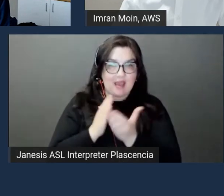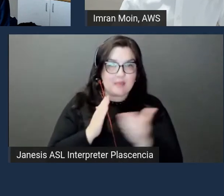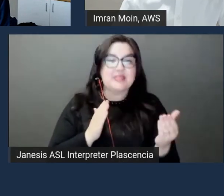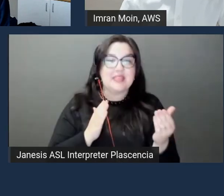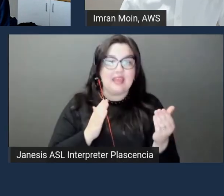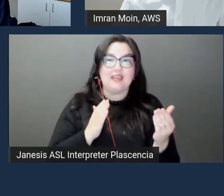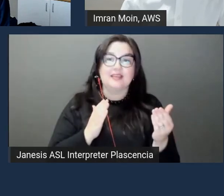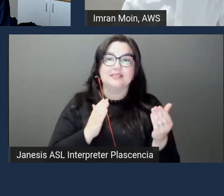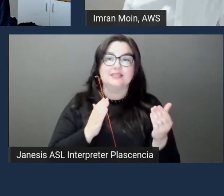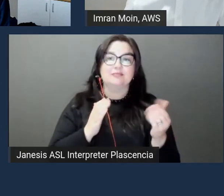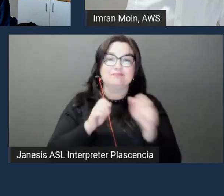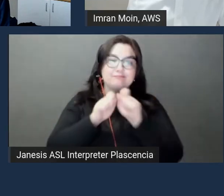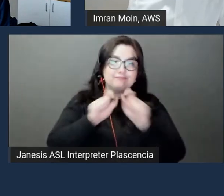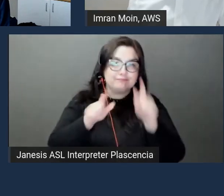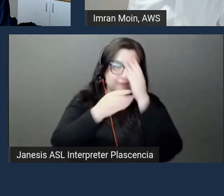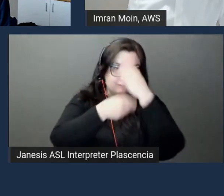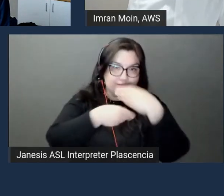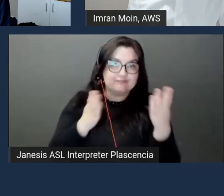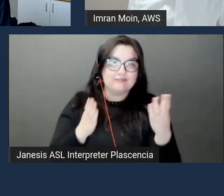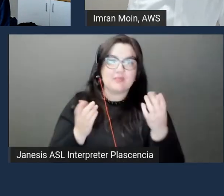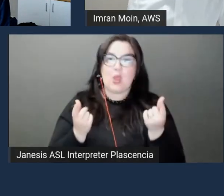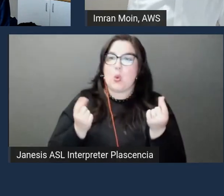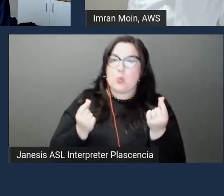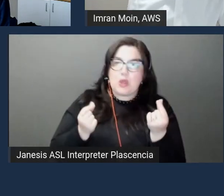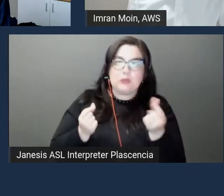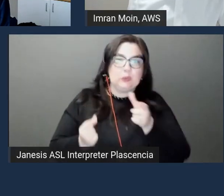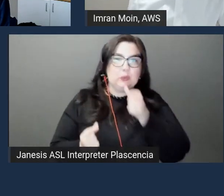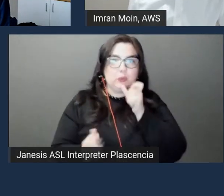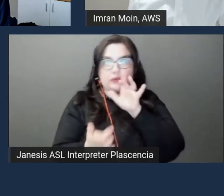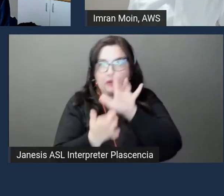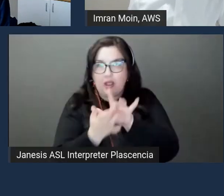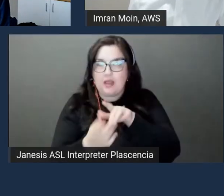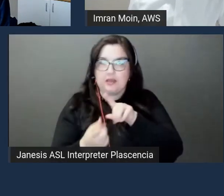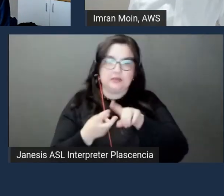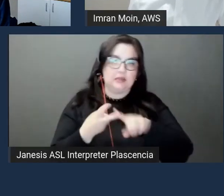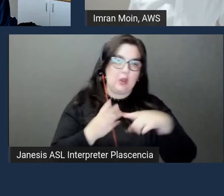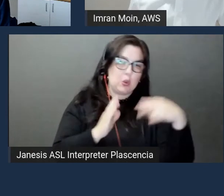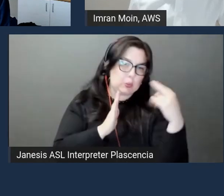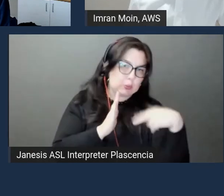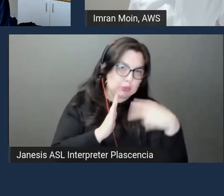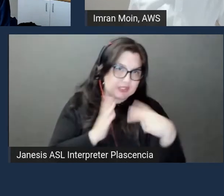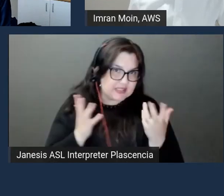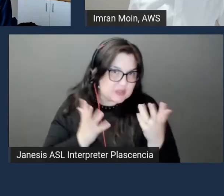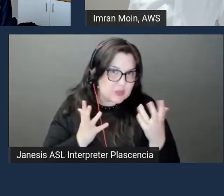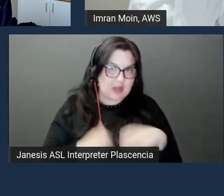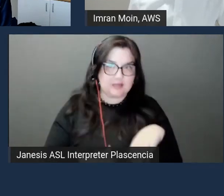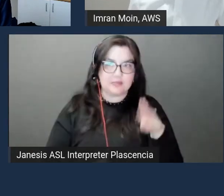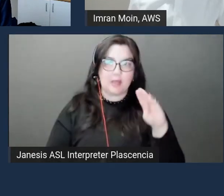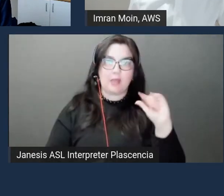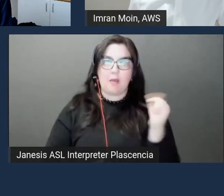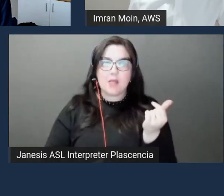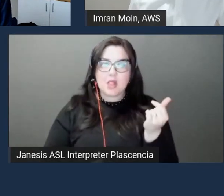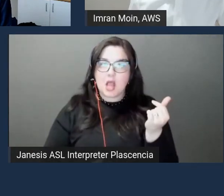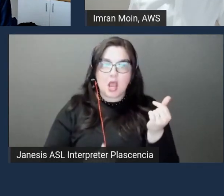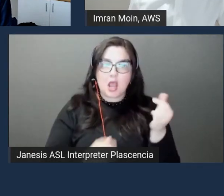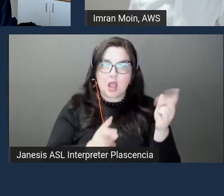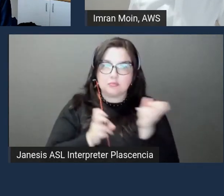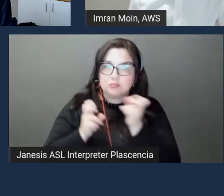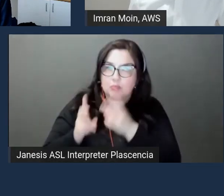What should they do? Who can they reach out to? What should they go read? Is there a blog post we can point them to or whatnot?